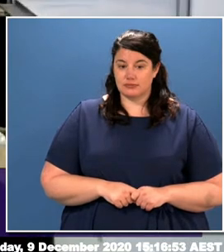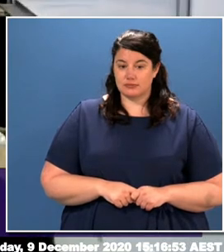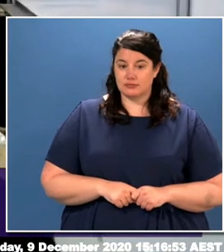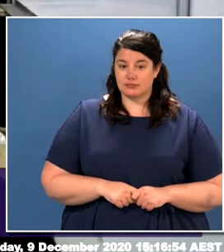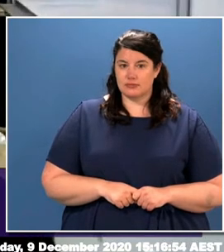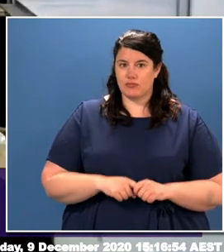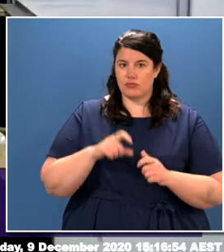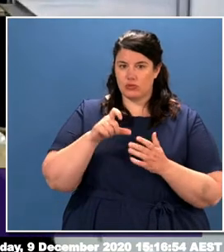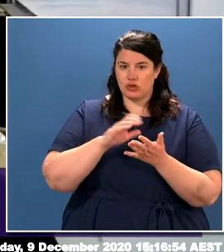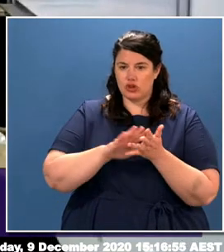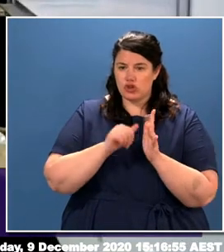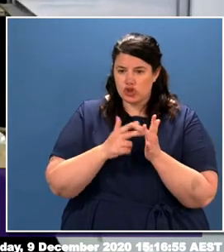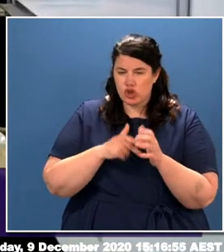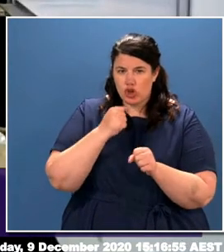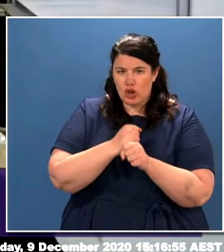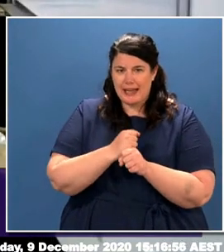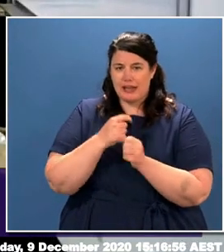Where you talk about churning, creaming and parking?